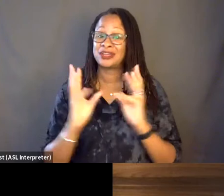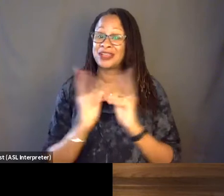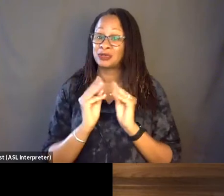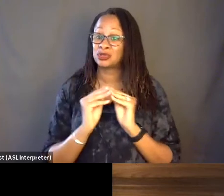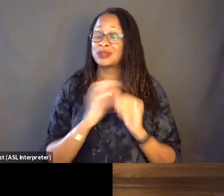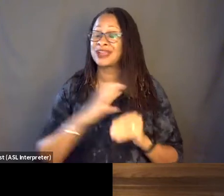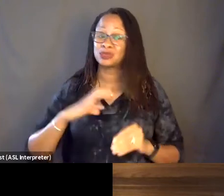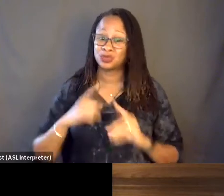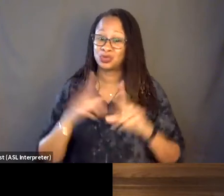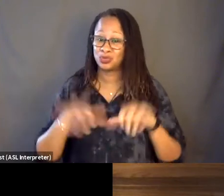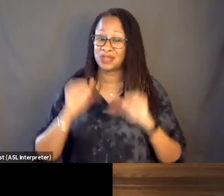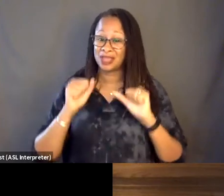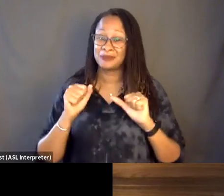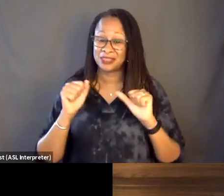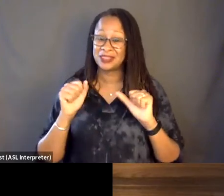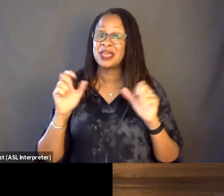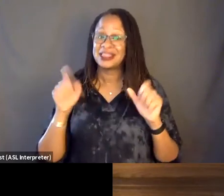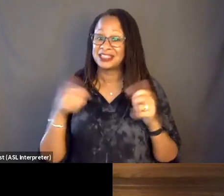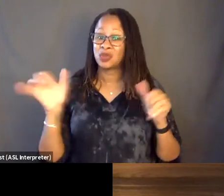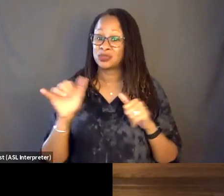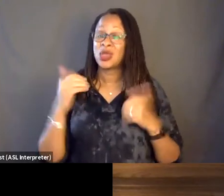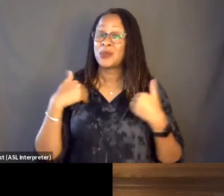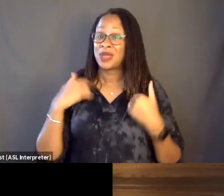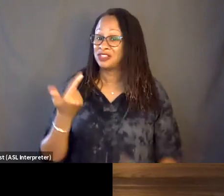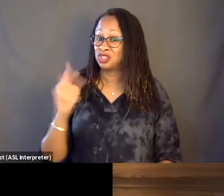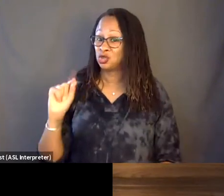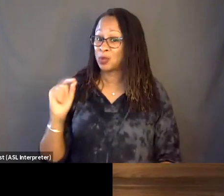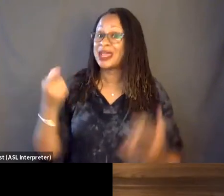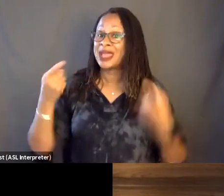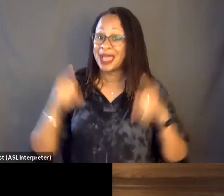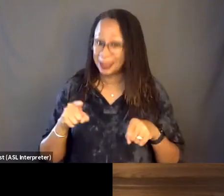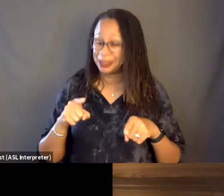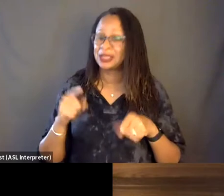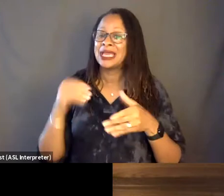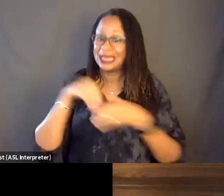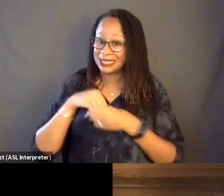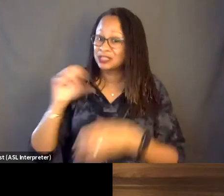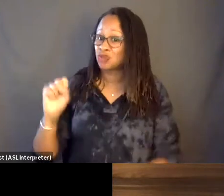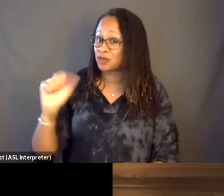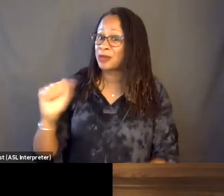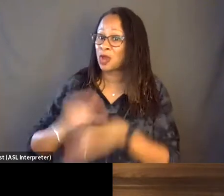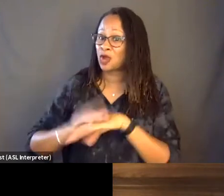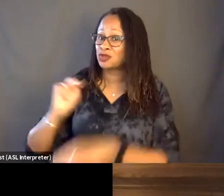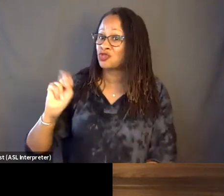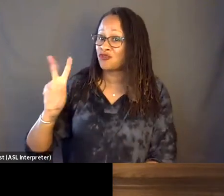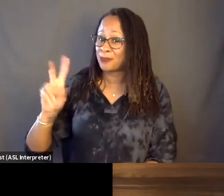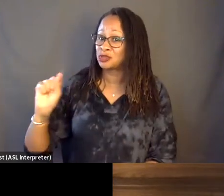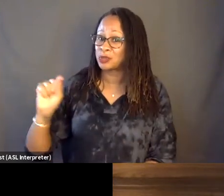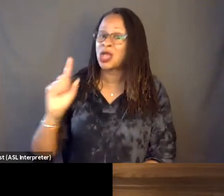And here we have the G20 happening in Saudi Arabia on November 20th, where the 20 richest leaders and countries